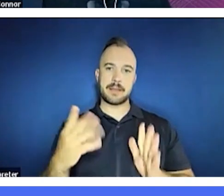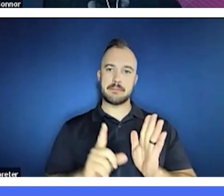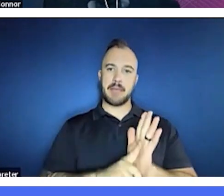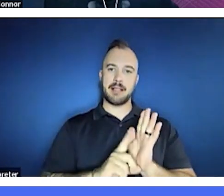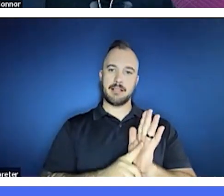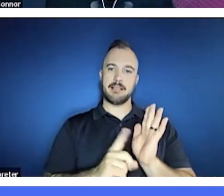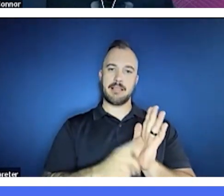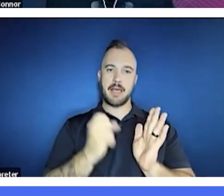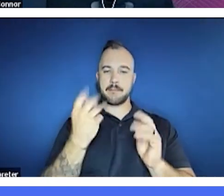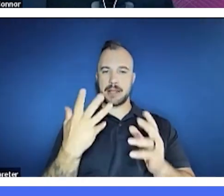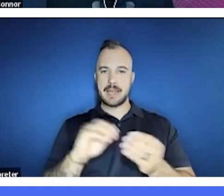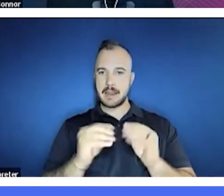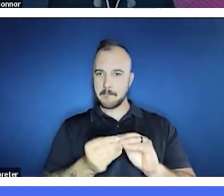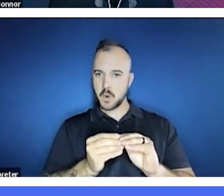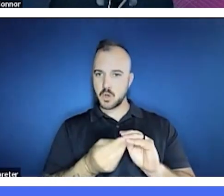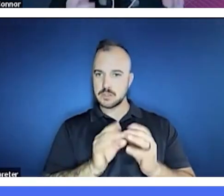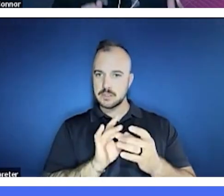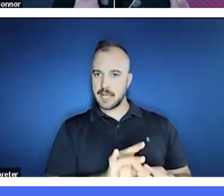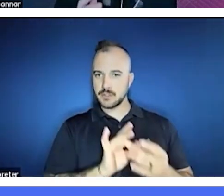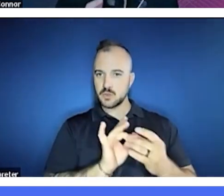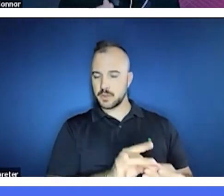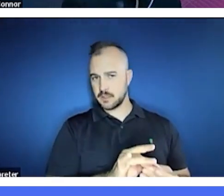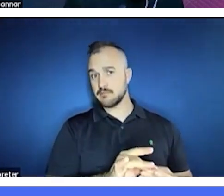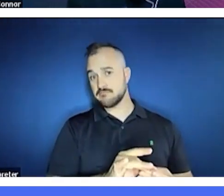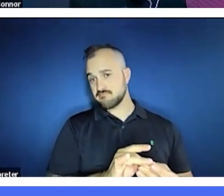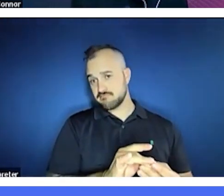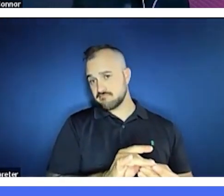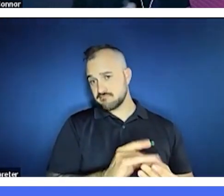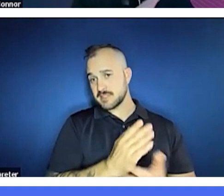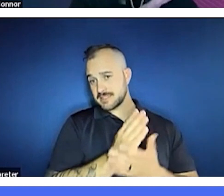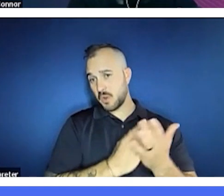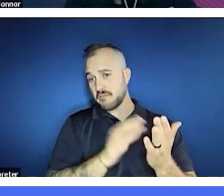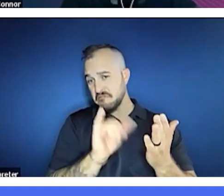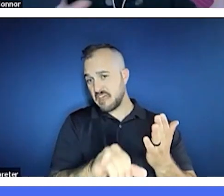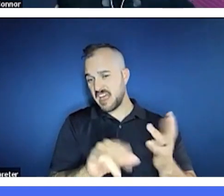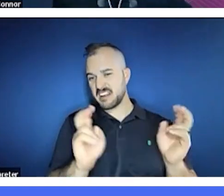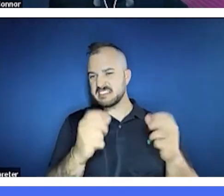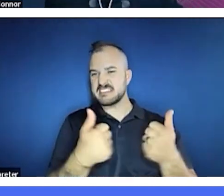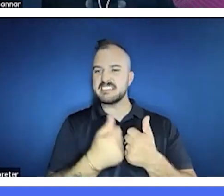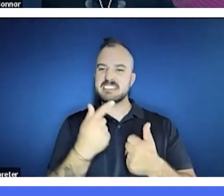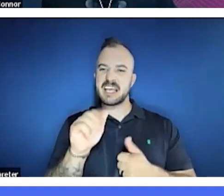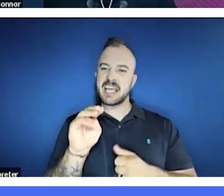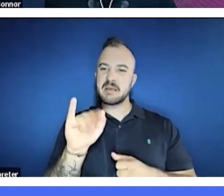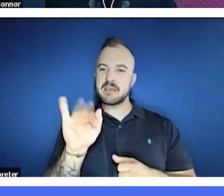how many numbers does it have next to it? There is a level of that as gamification, but I wanna kind of wipe your mind clean of what it means